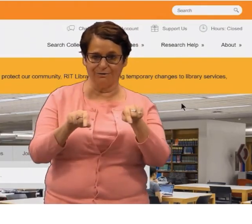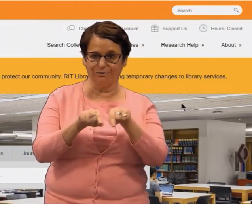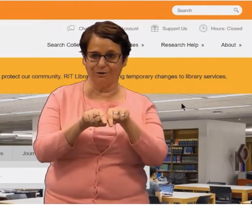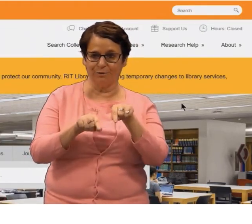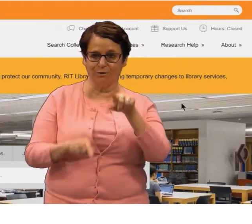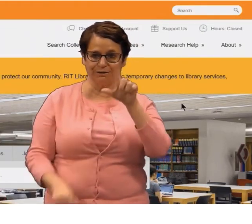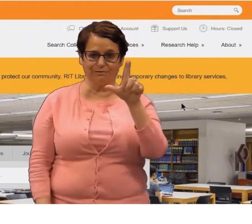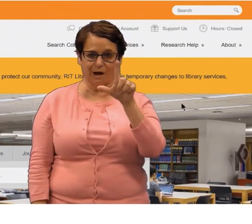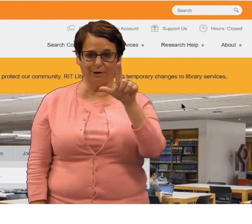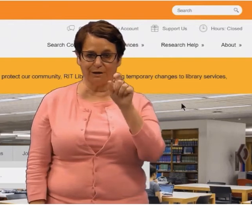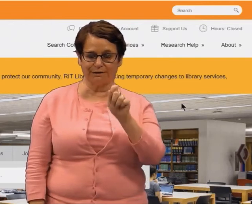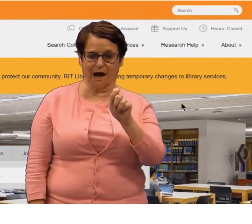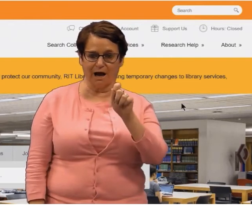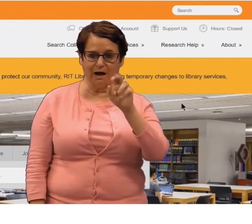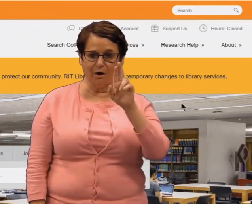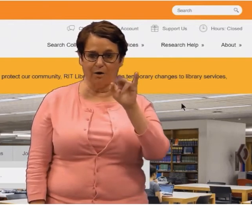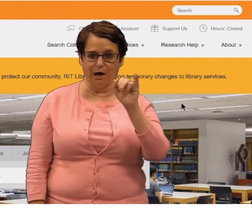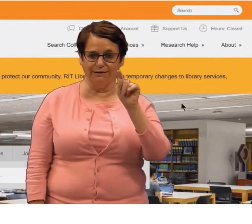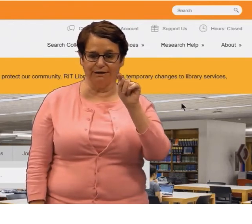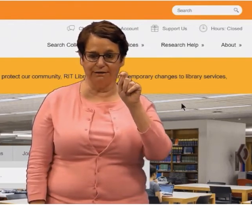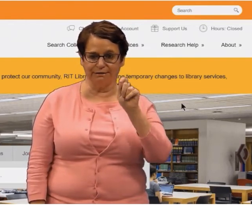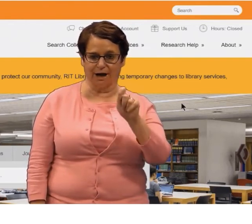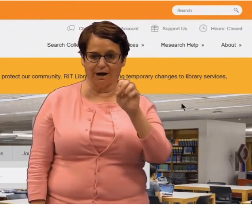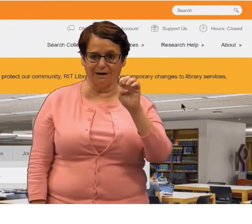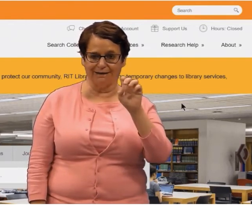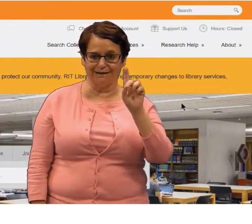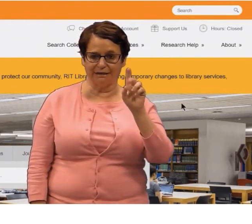Right now I'm on the library home page, library.rit.edu.